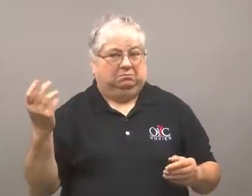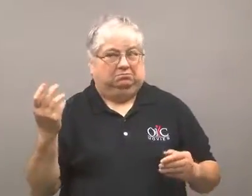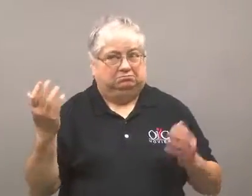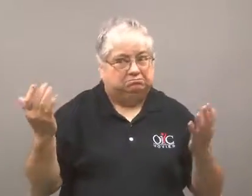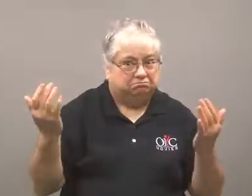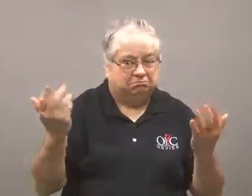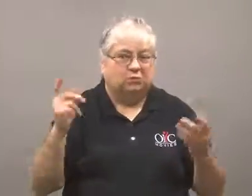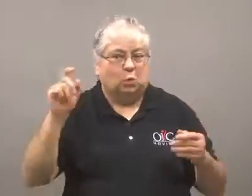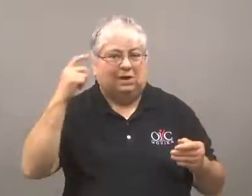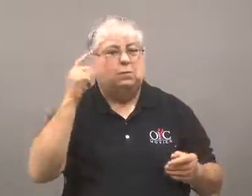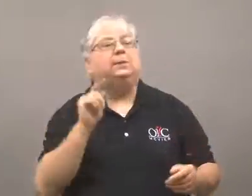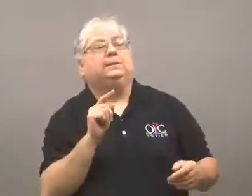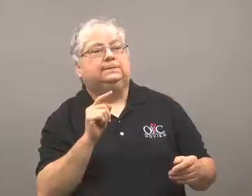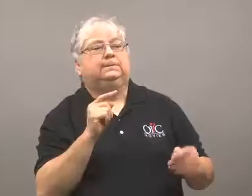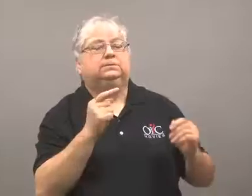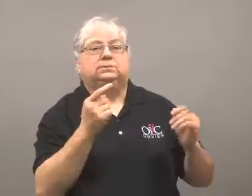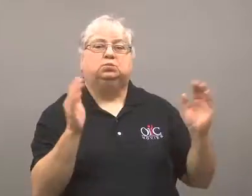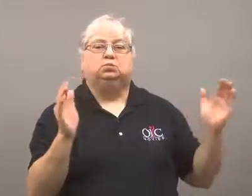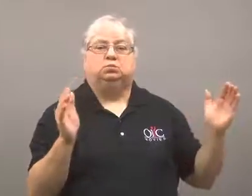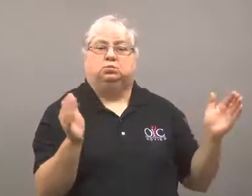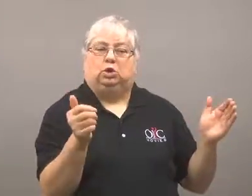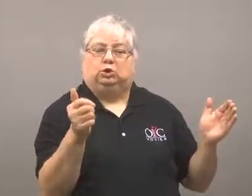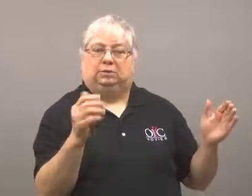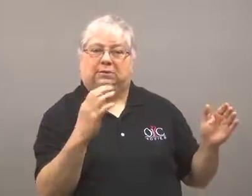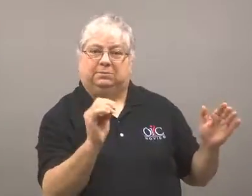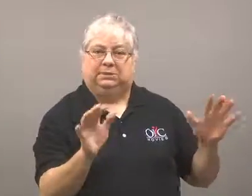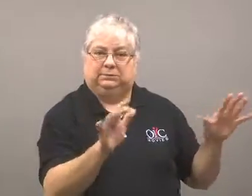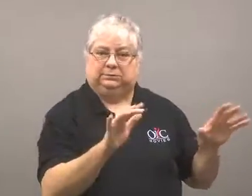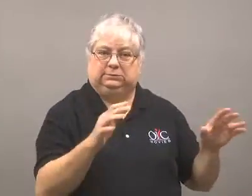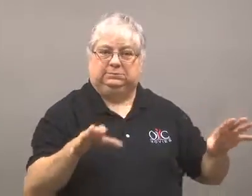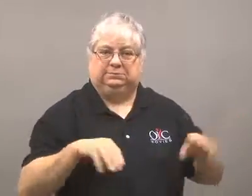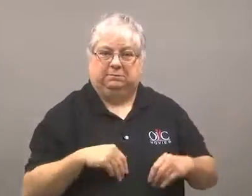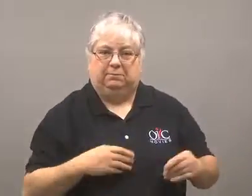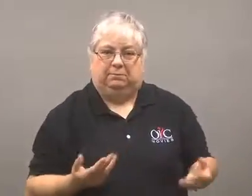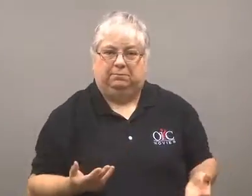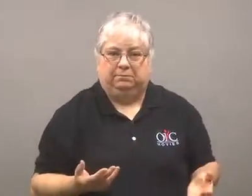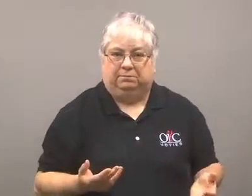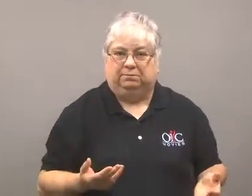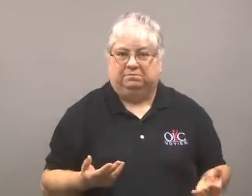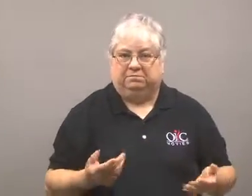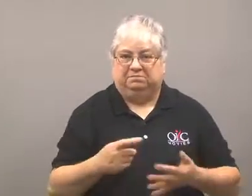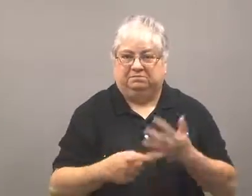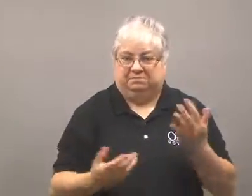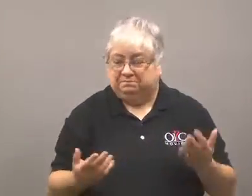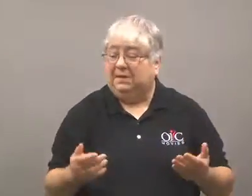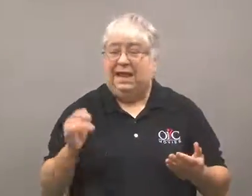That way, it would be a small enough company the government could approve.